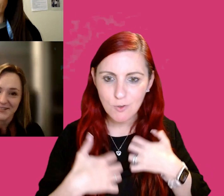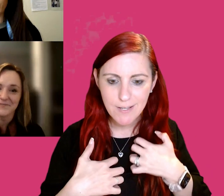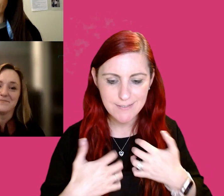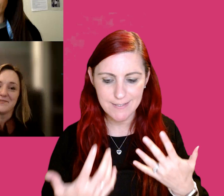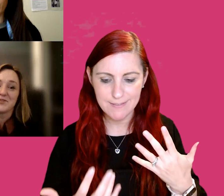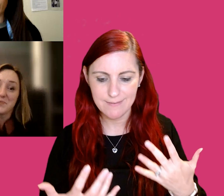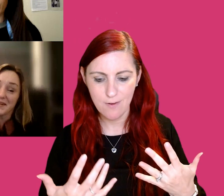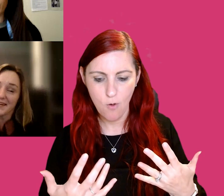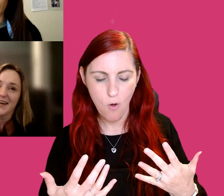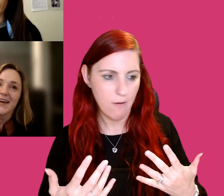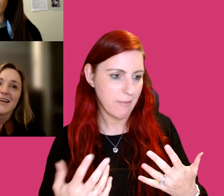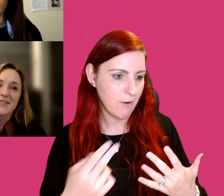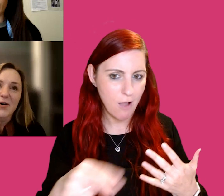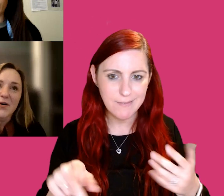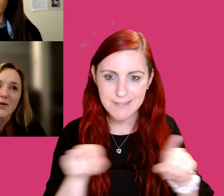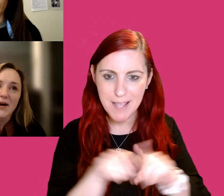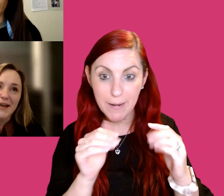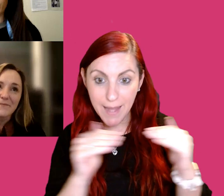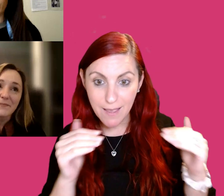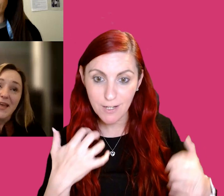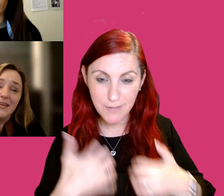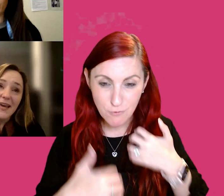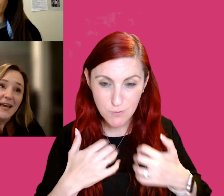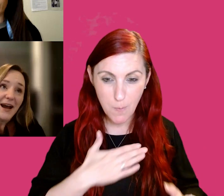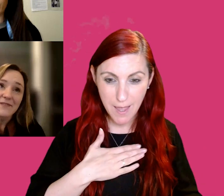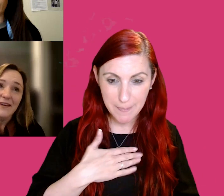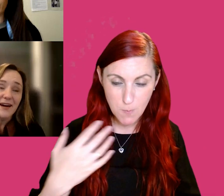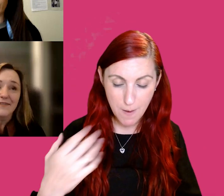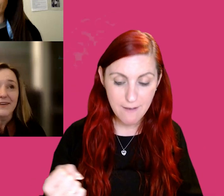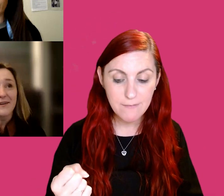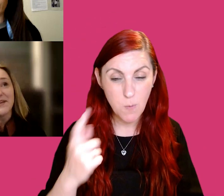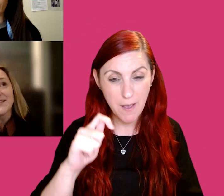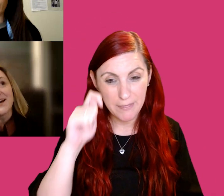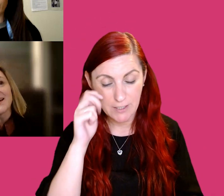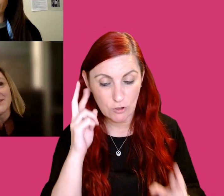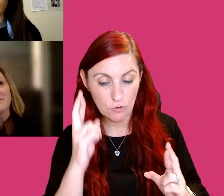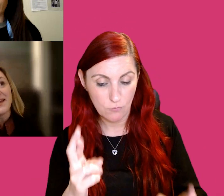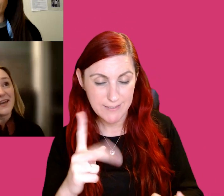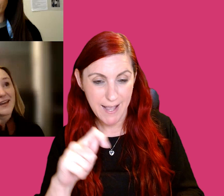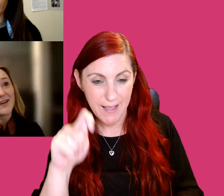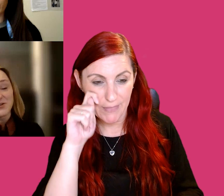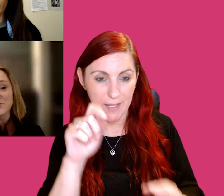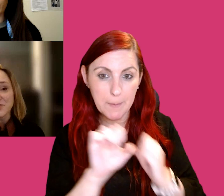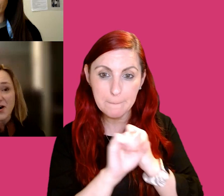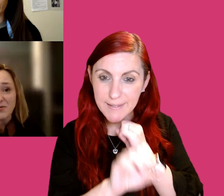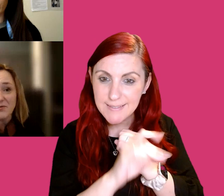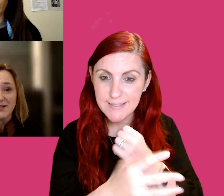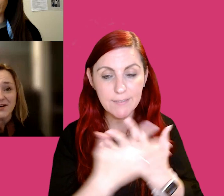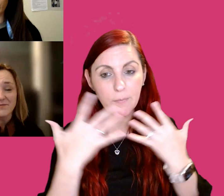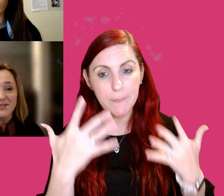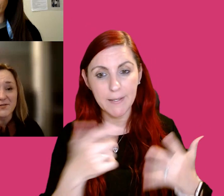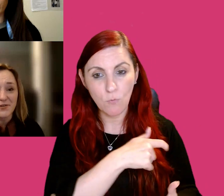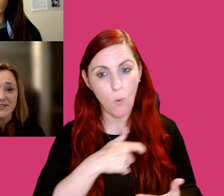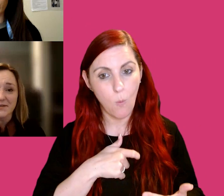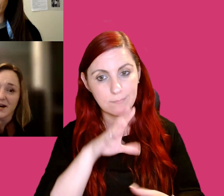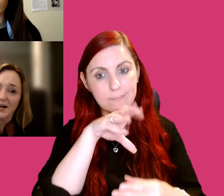like them to be so um yeah I think I think media can play a huge role when it comes to for example